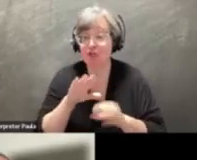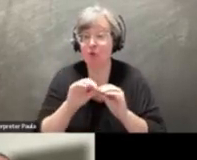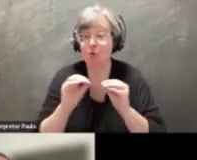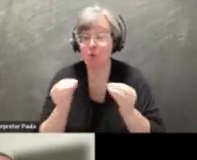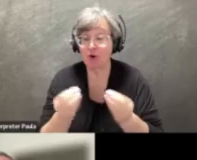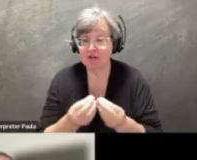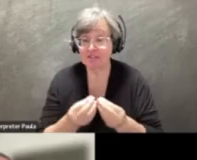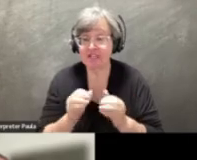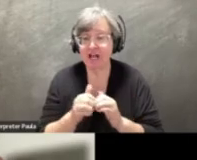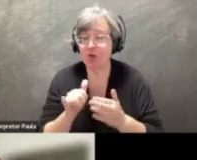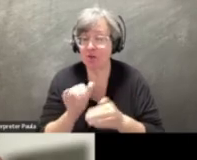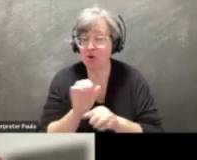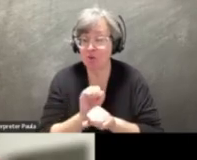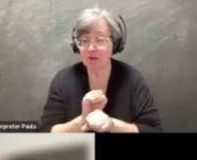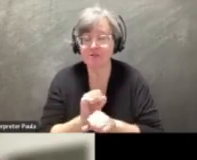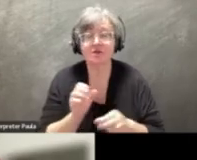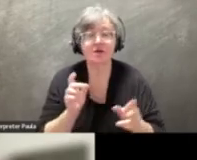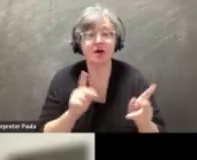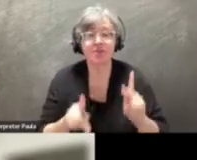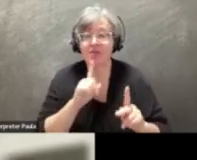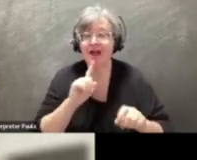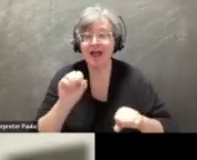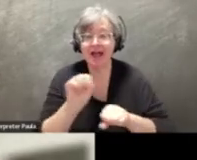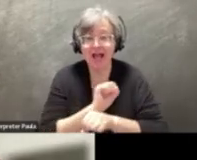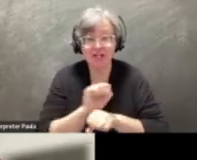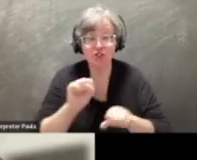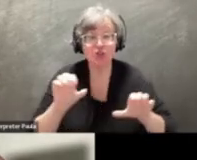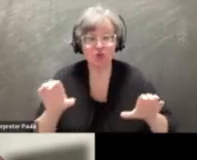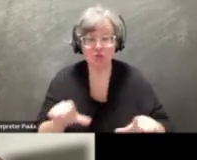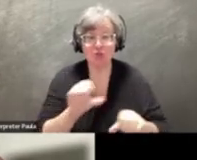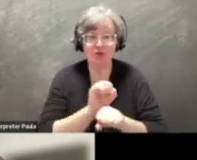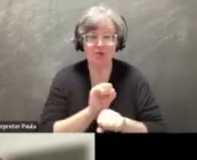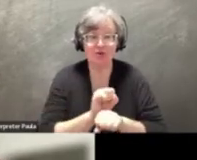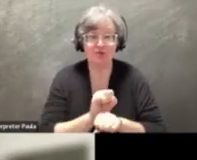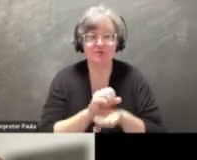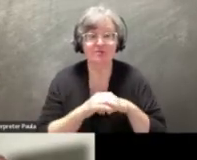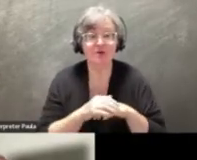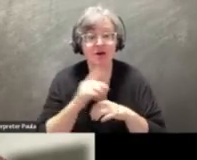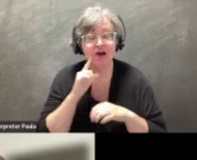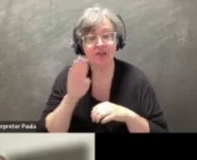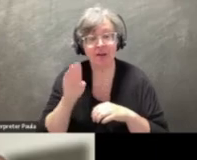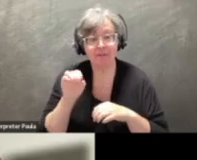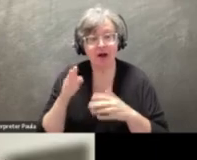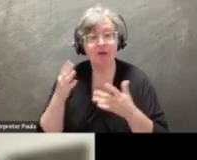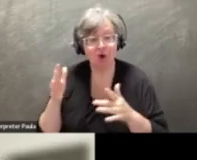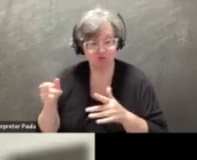the people who are actually doing the work. I think Bob spoke to this earlier, where he